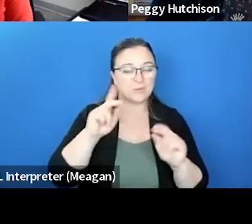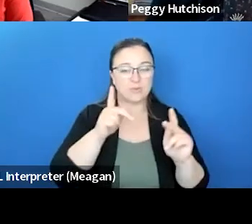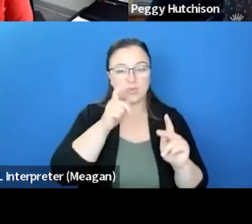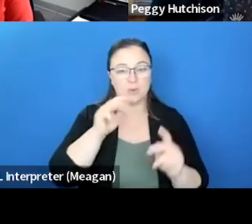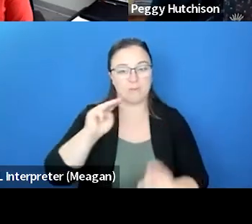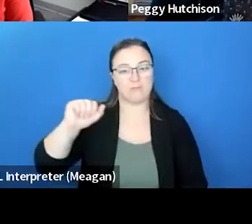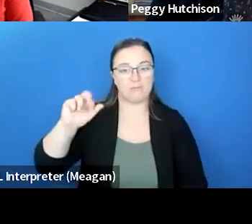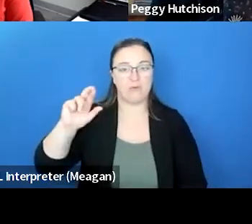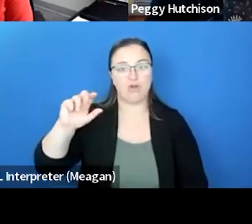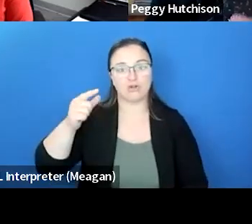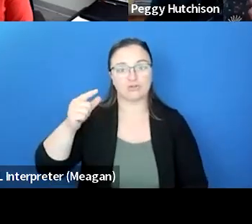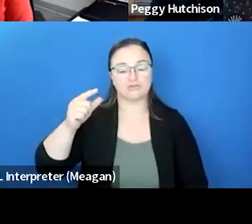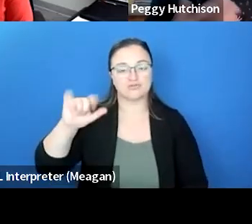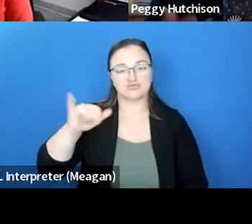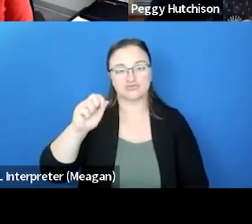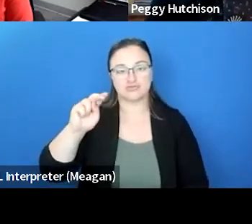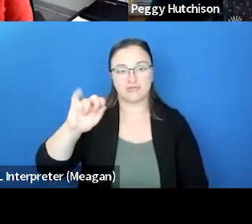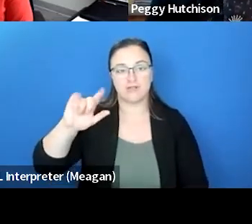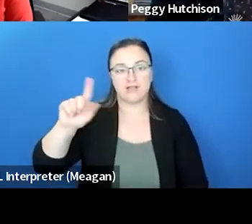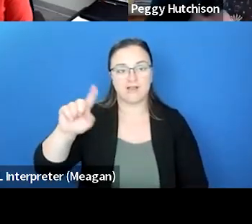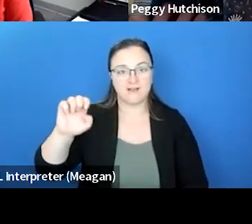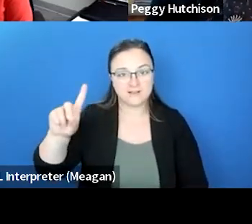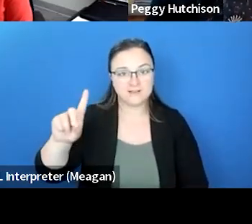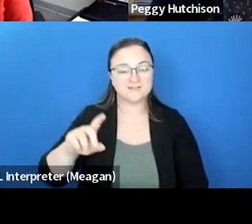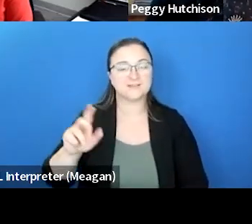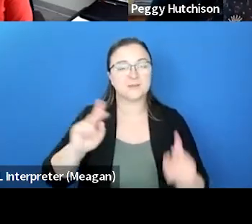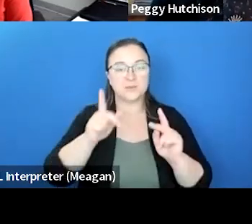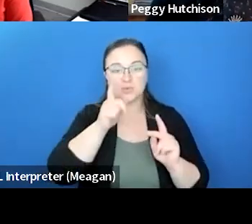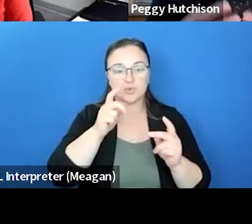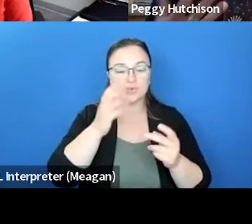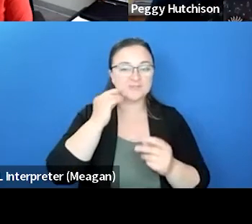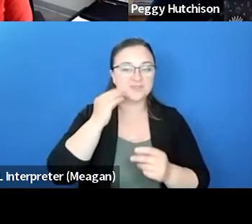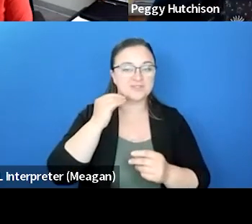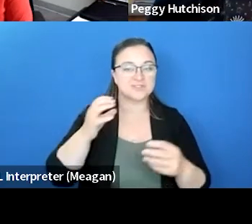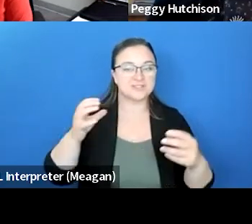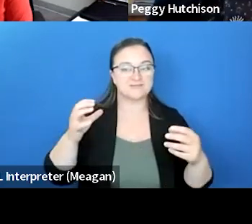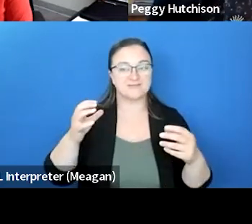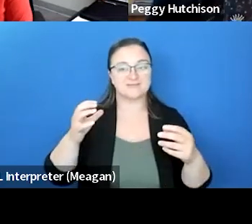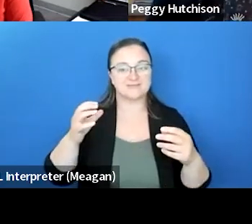people who have experienced accumulated trauma, extremely vulnerable.